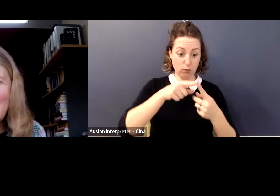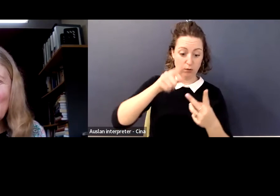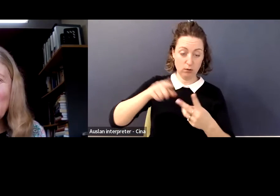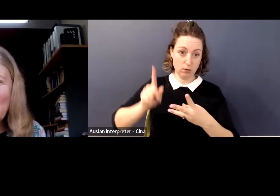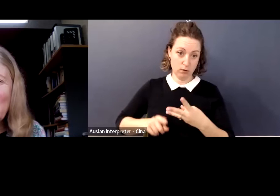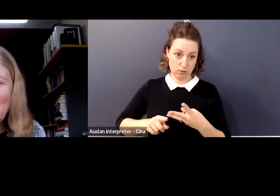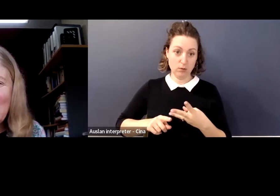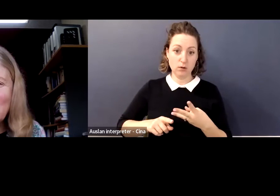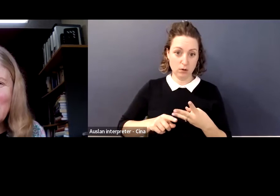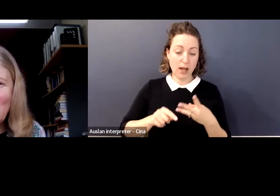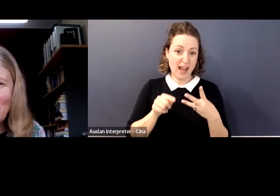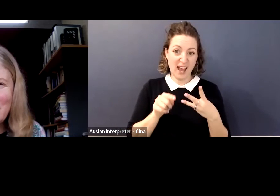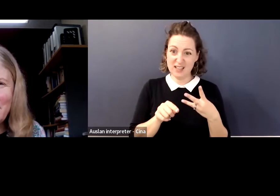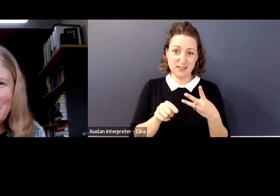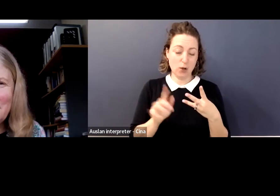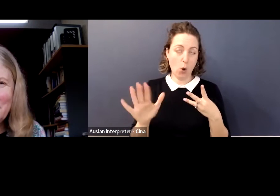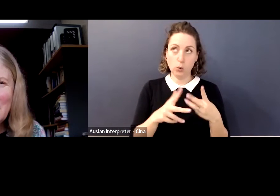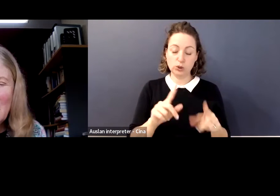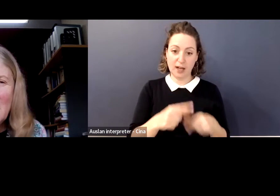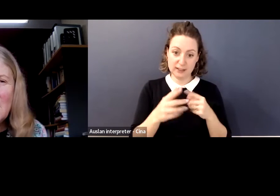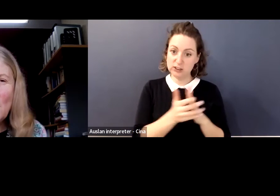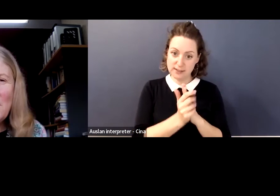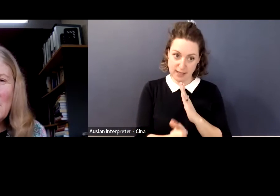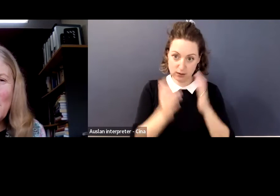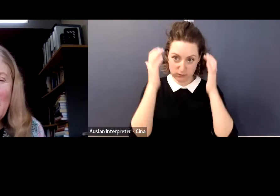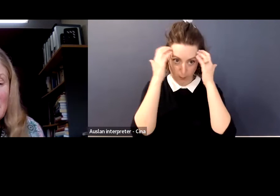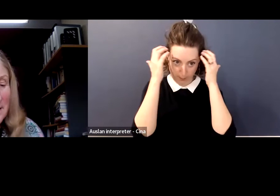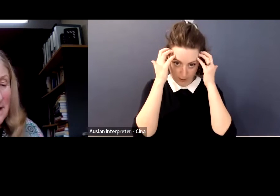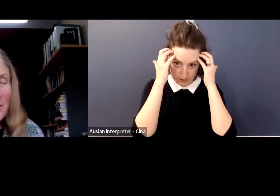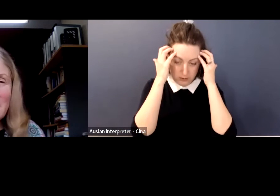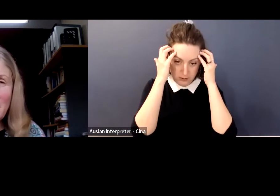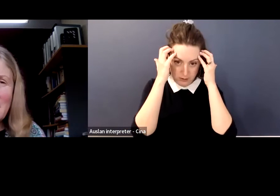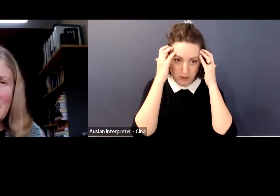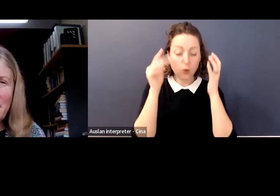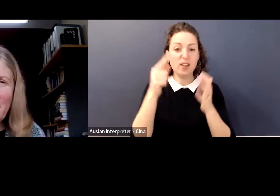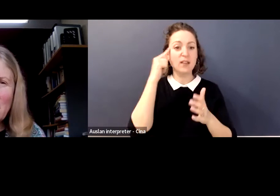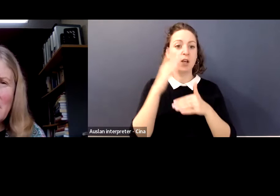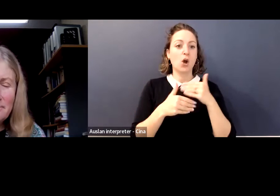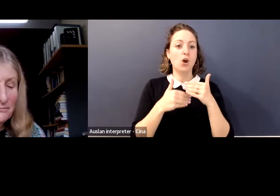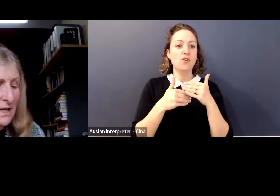they're all very challenging cognitively. We think about the areas of executive functioning